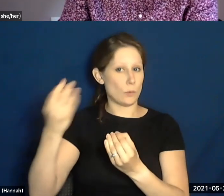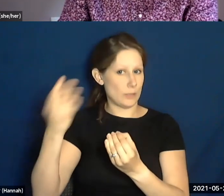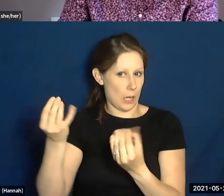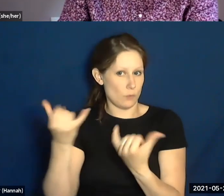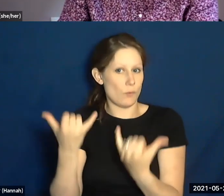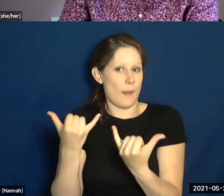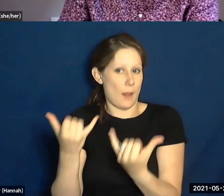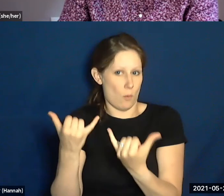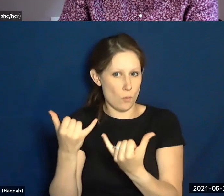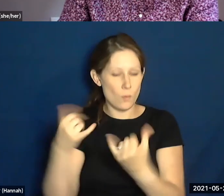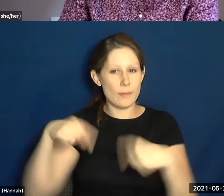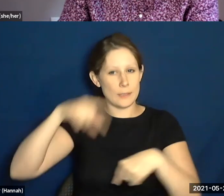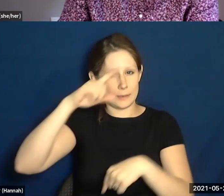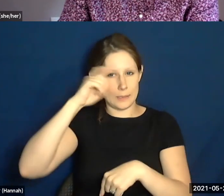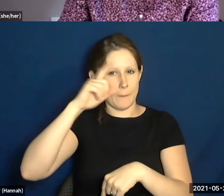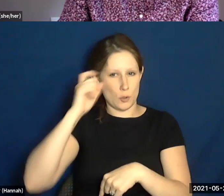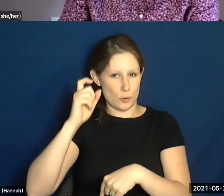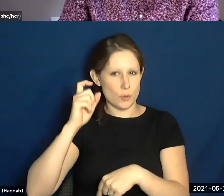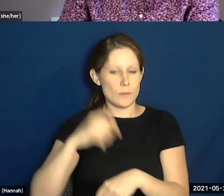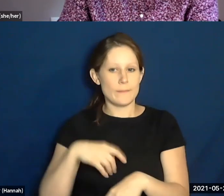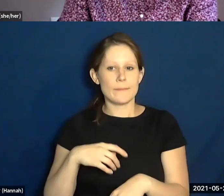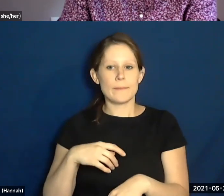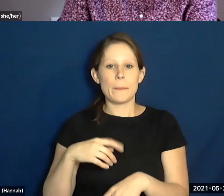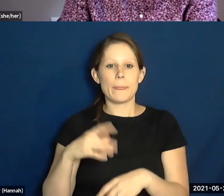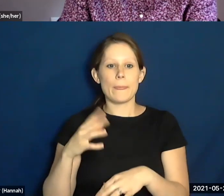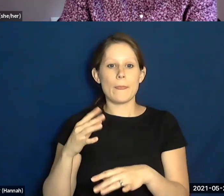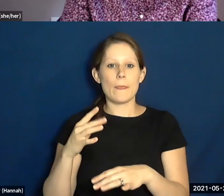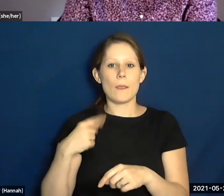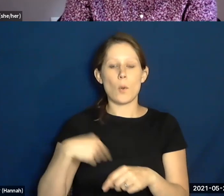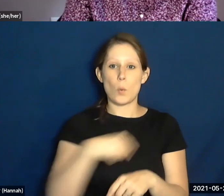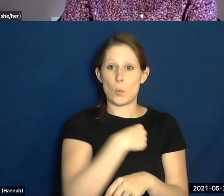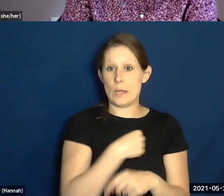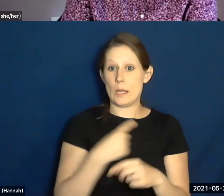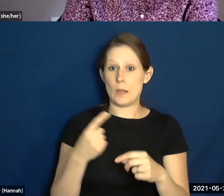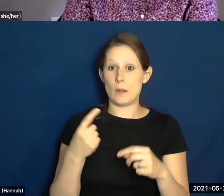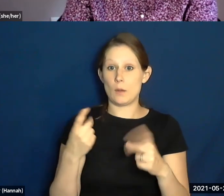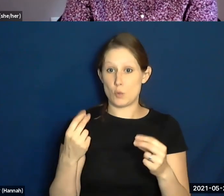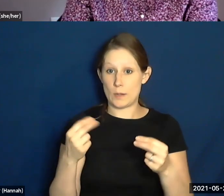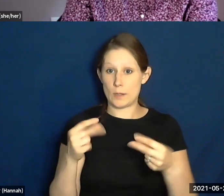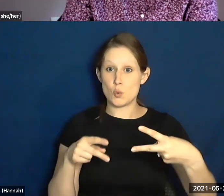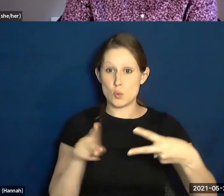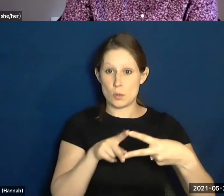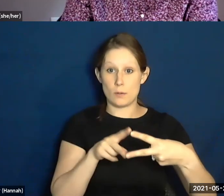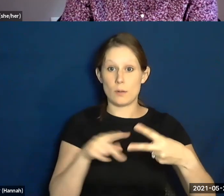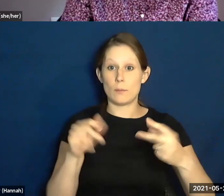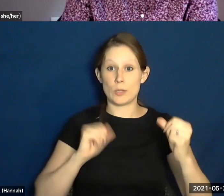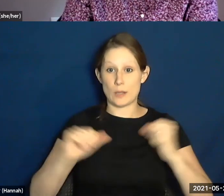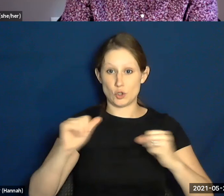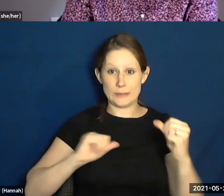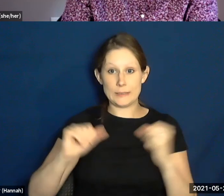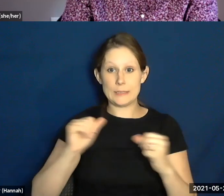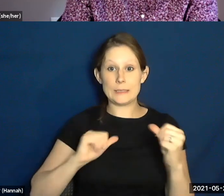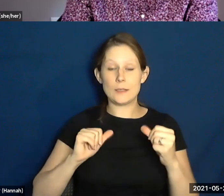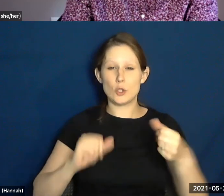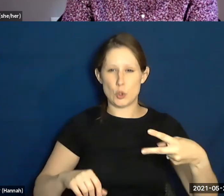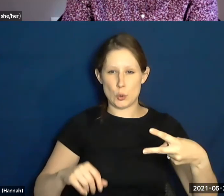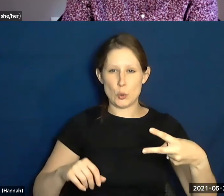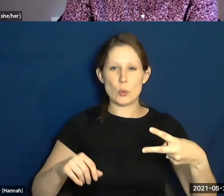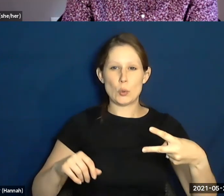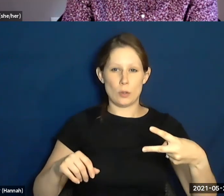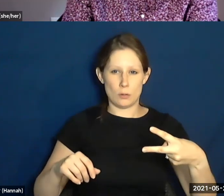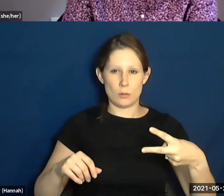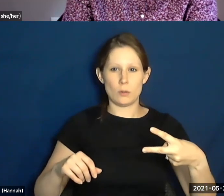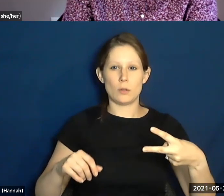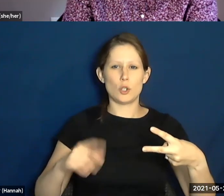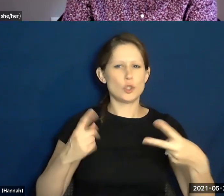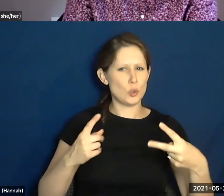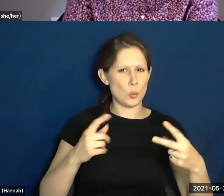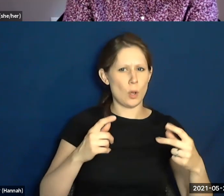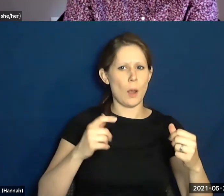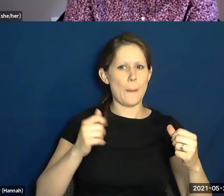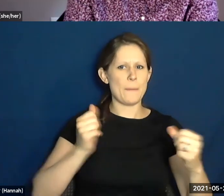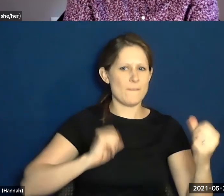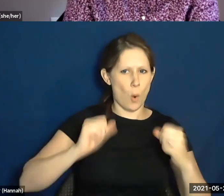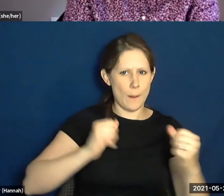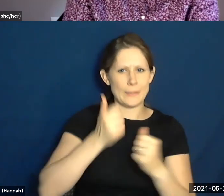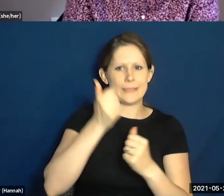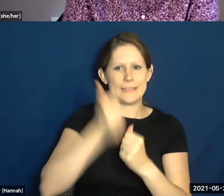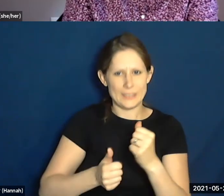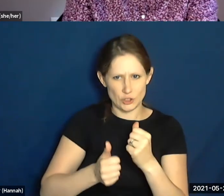this summer, and we are doing two productions, two shows of each production. They're all listed